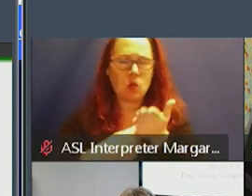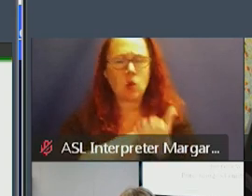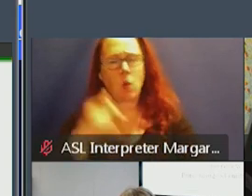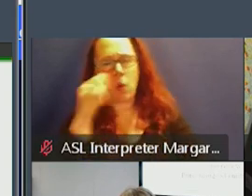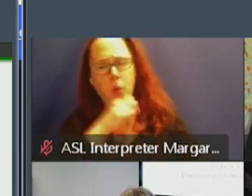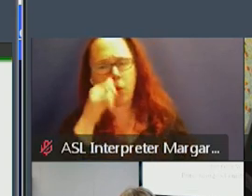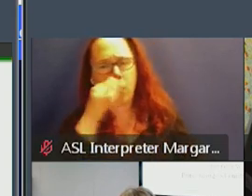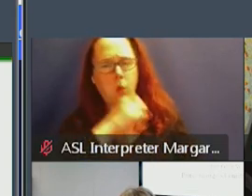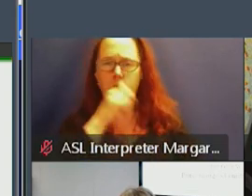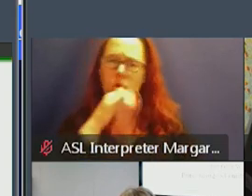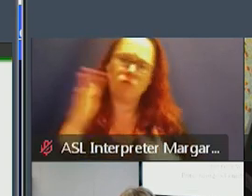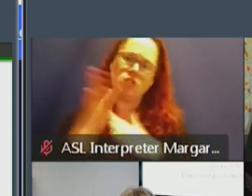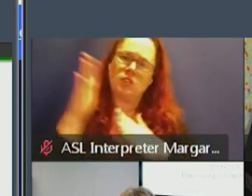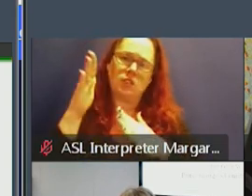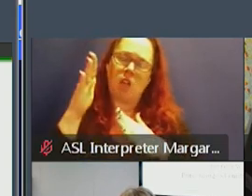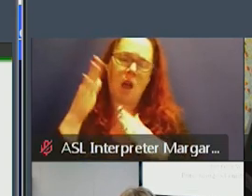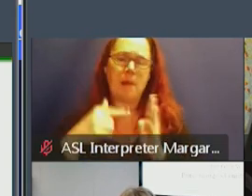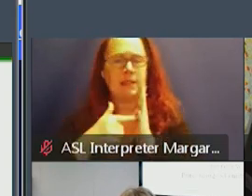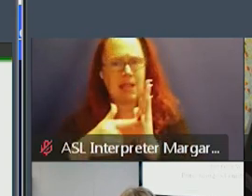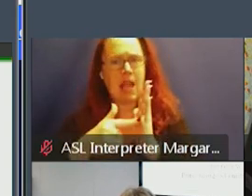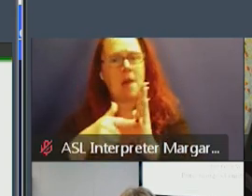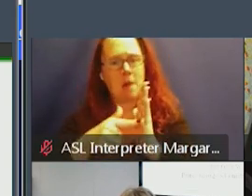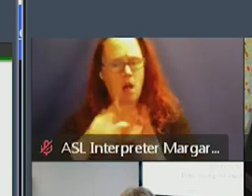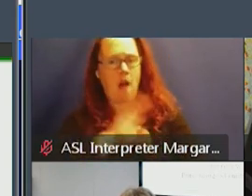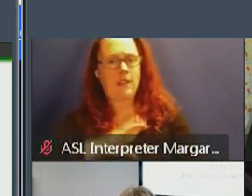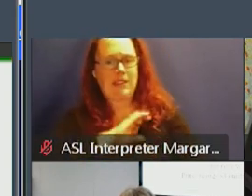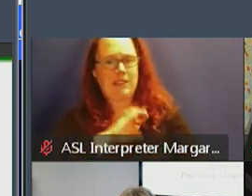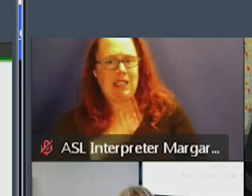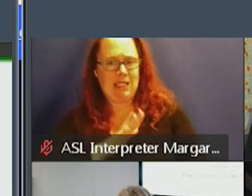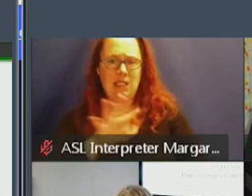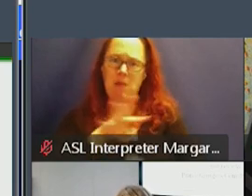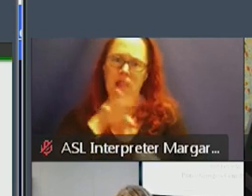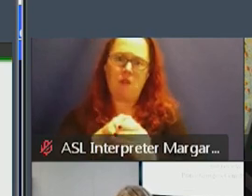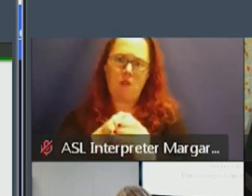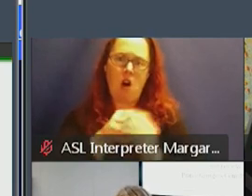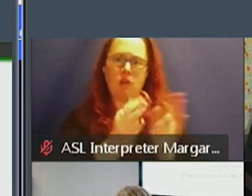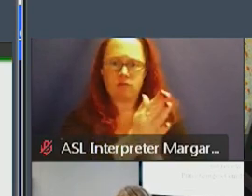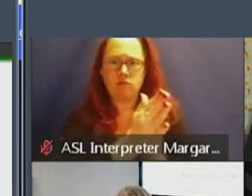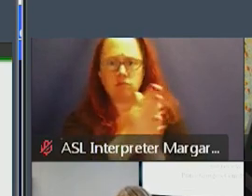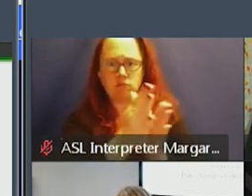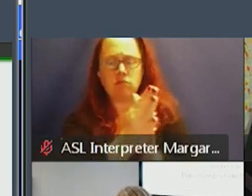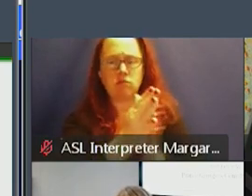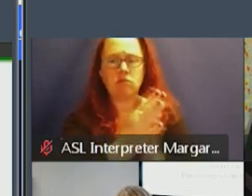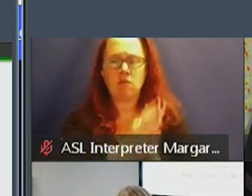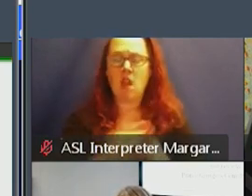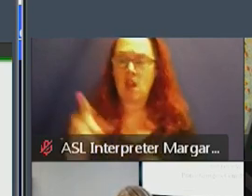example of civic engagement by our citizens. You know, Madam chair, you stated it earlier.